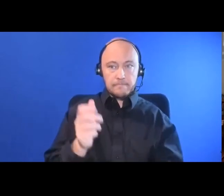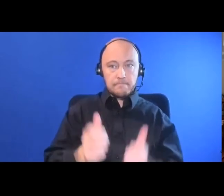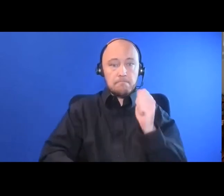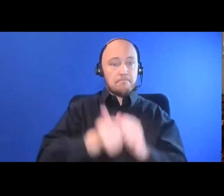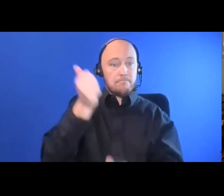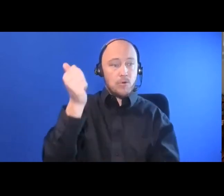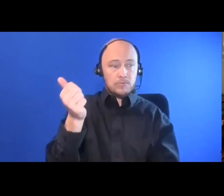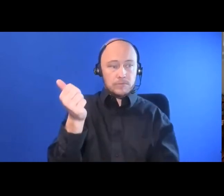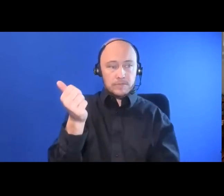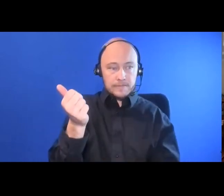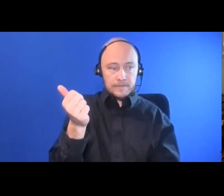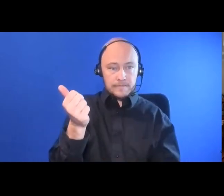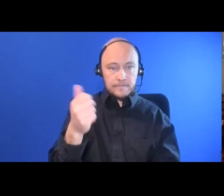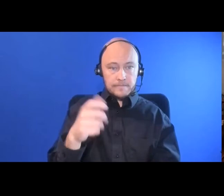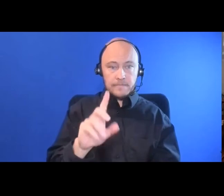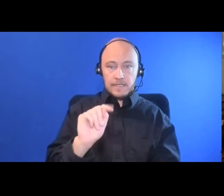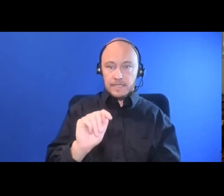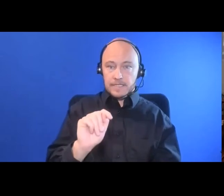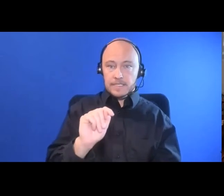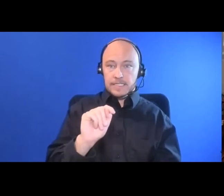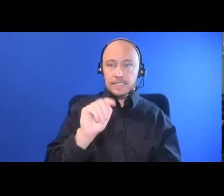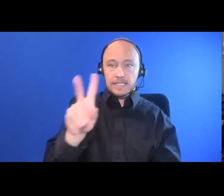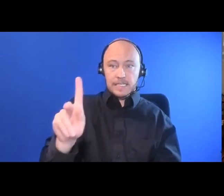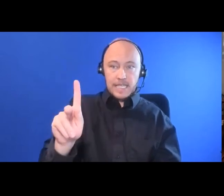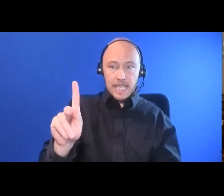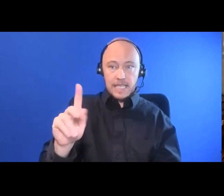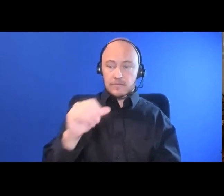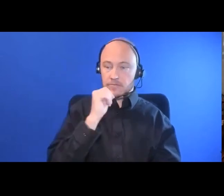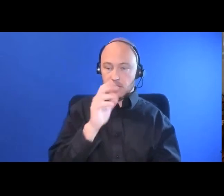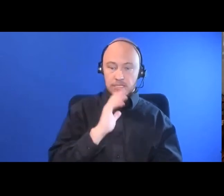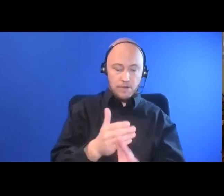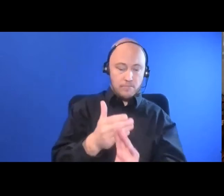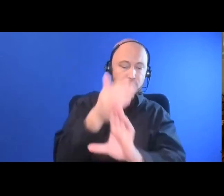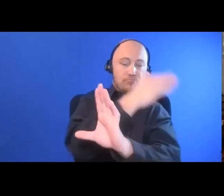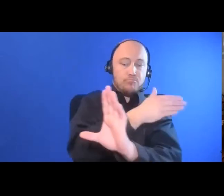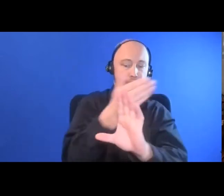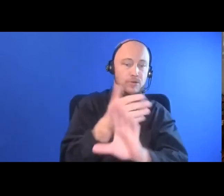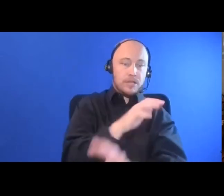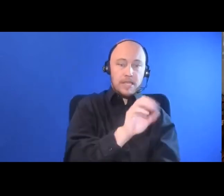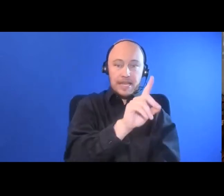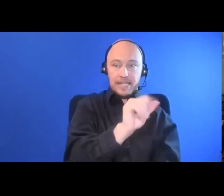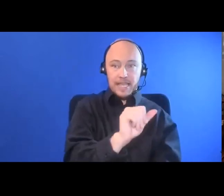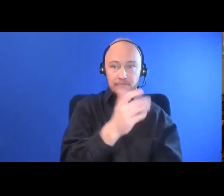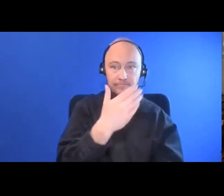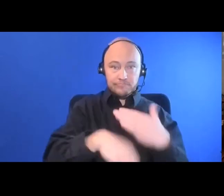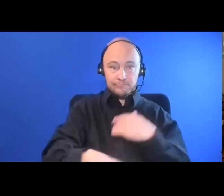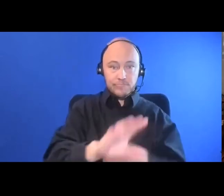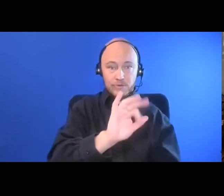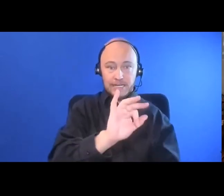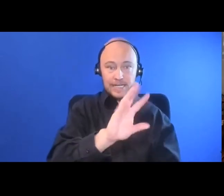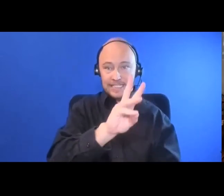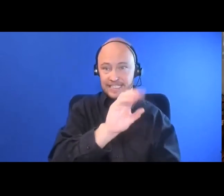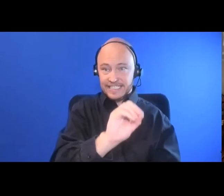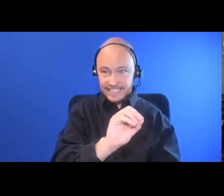you know, TK talked about pre ADA, I was born in 1960 in the Midwest.